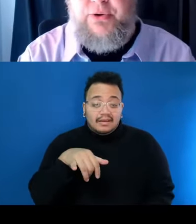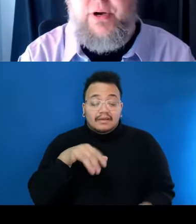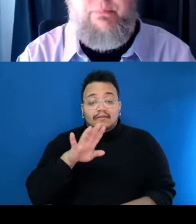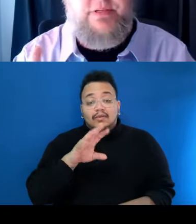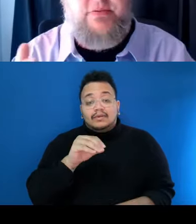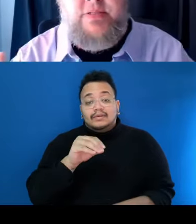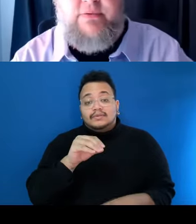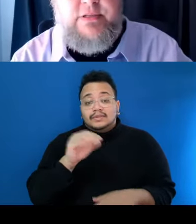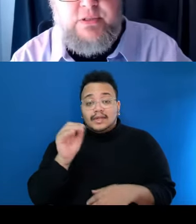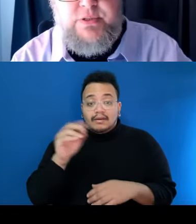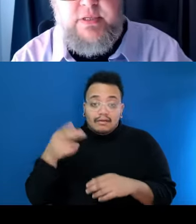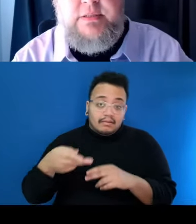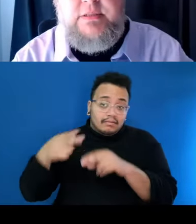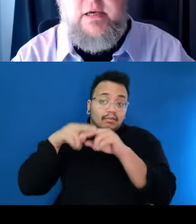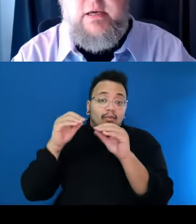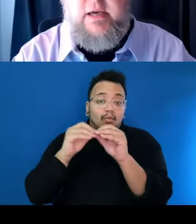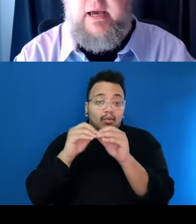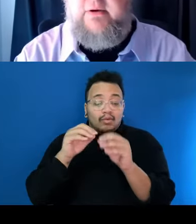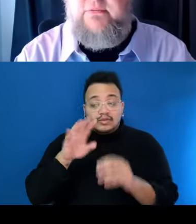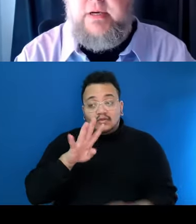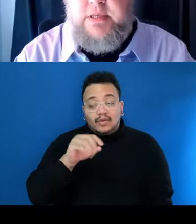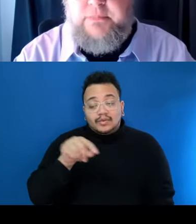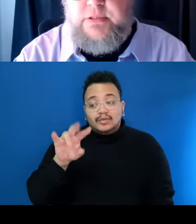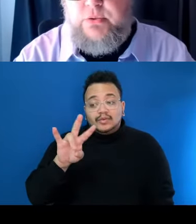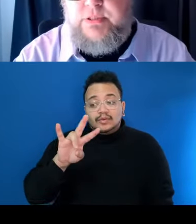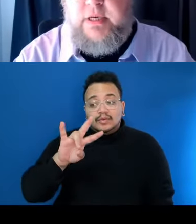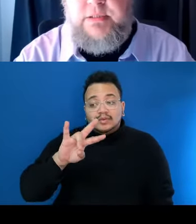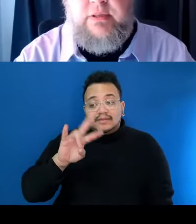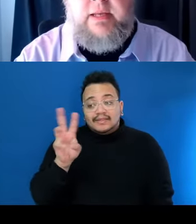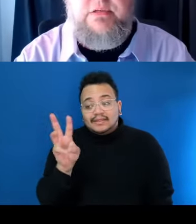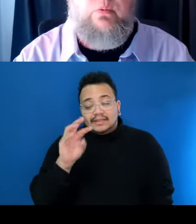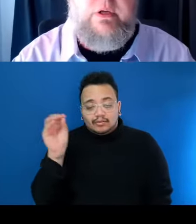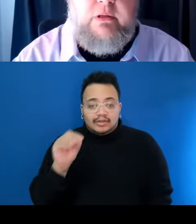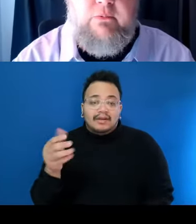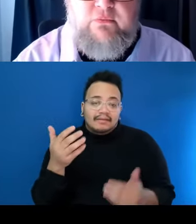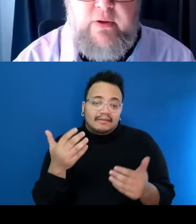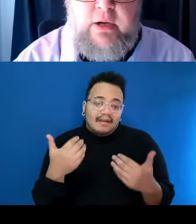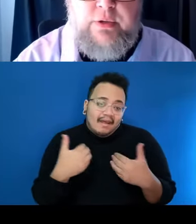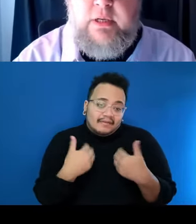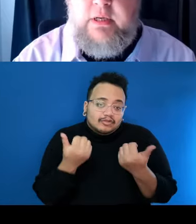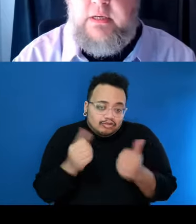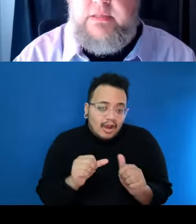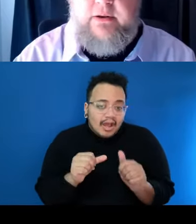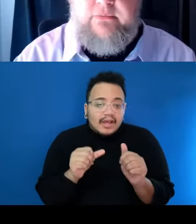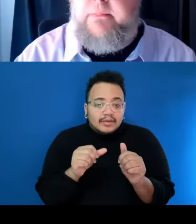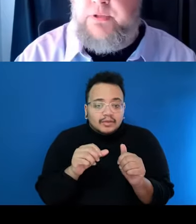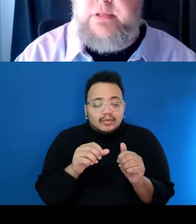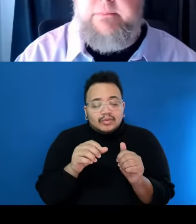So upwards of 76% have attempted suicide. So, that is a really profound set of numbers,